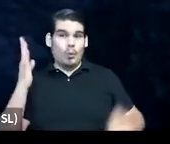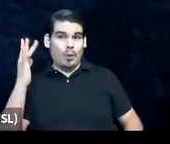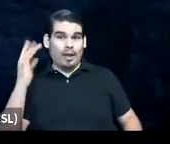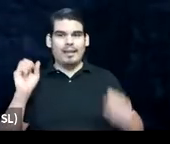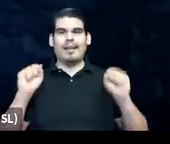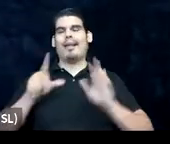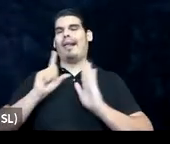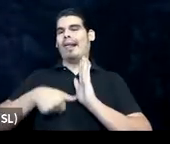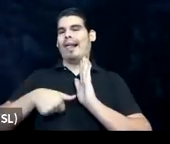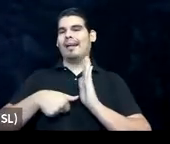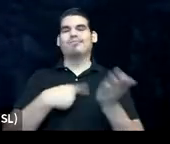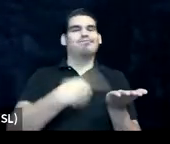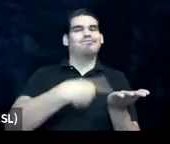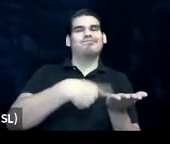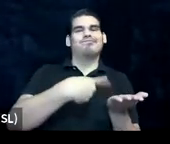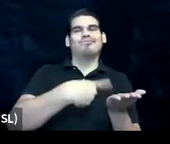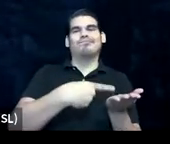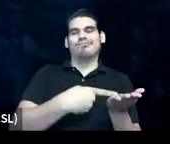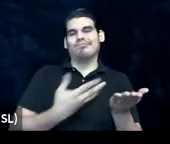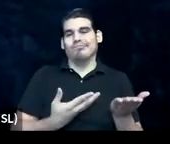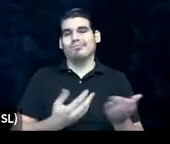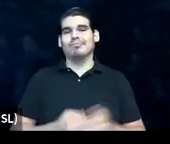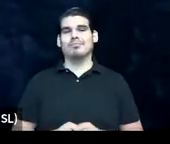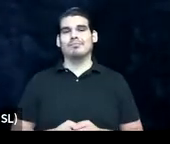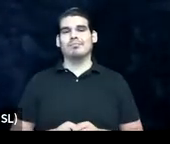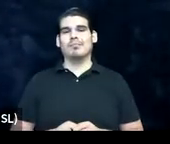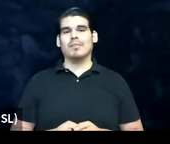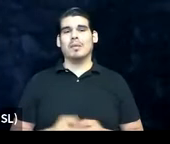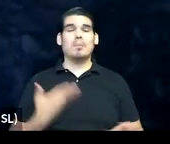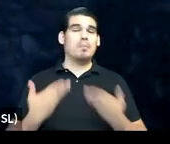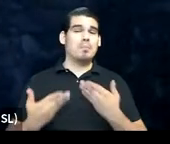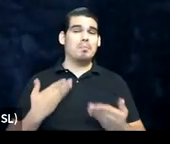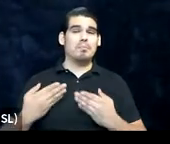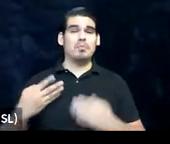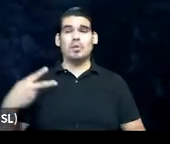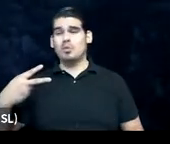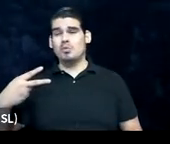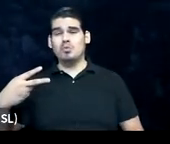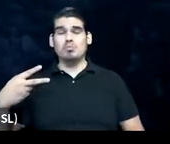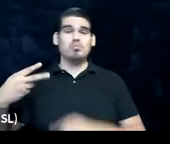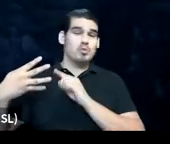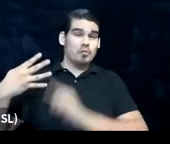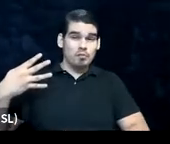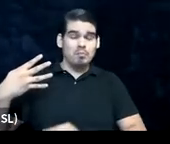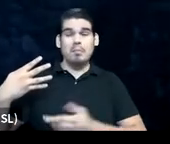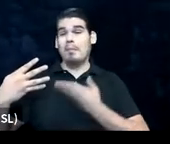That addresses the issue. You've identified. If you haven't already, and that issues, the one that you made in your whereases and then again,